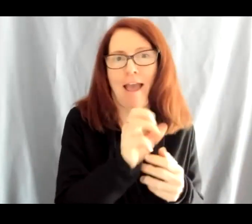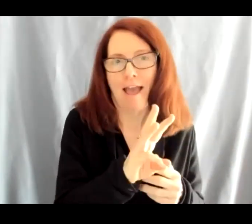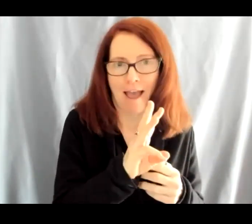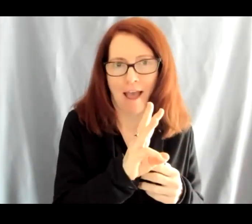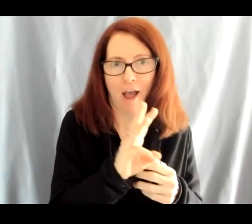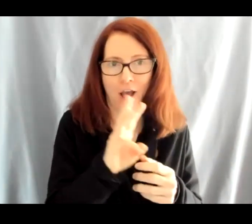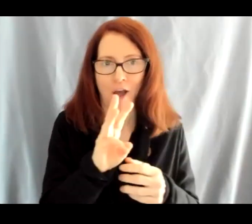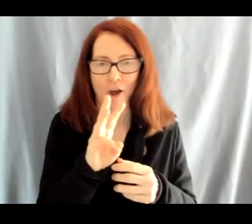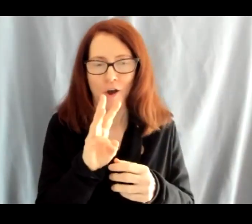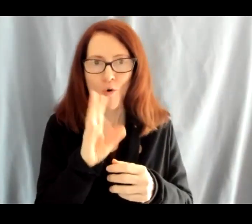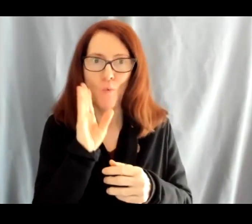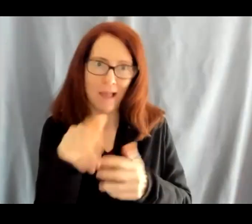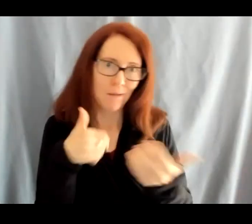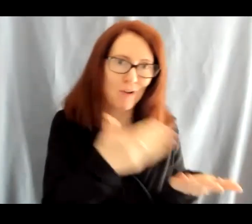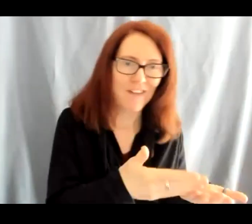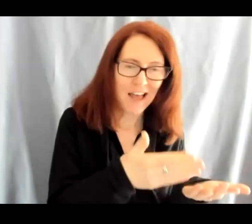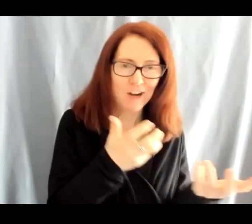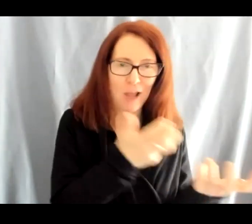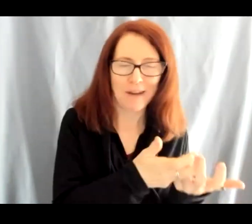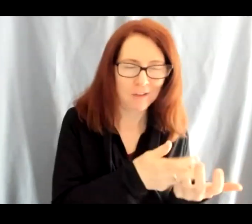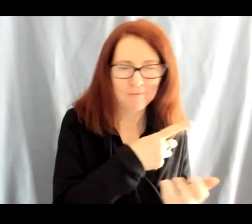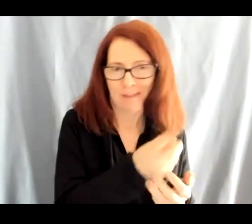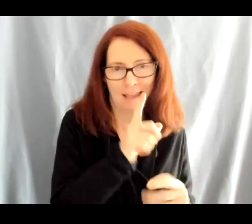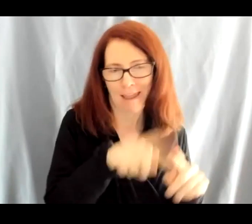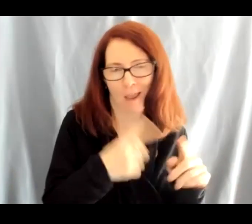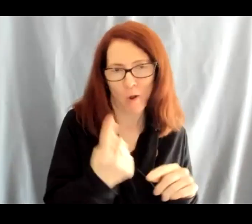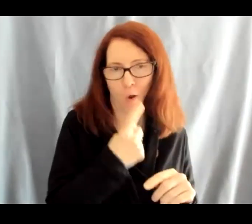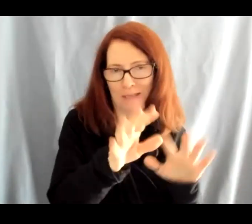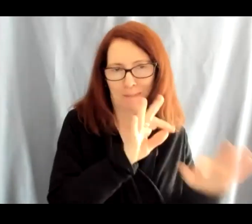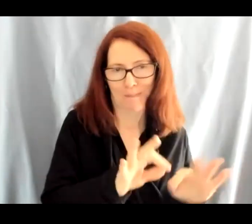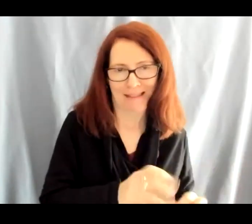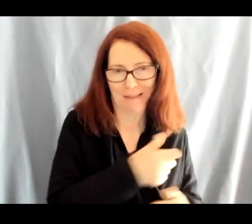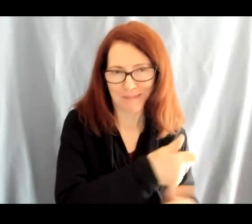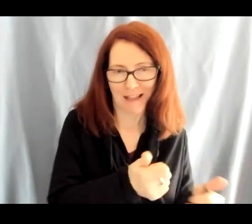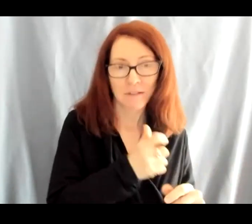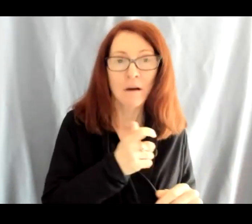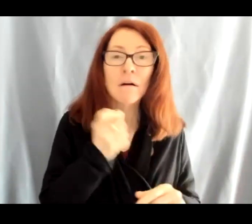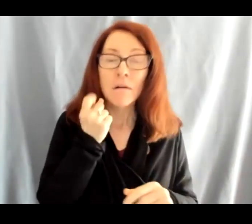has to be reasonable